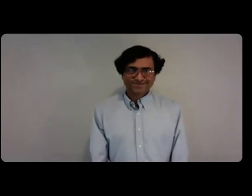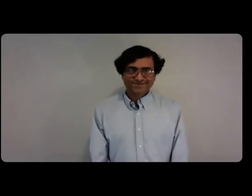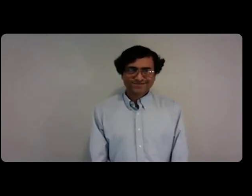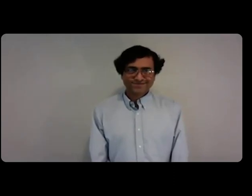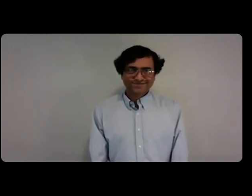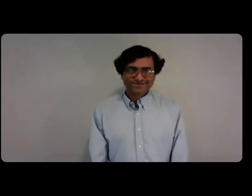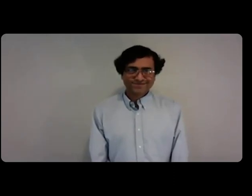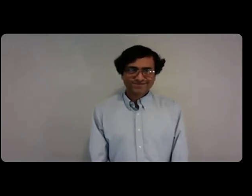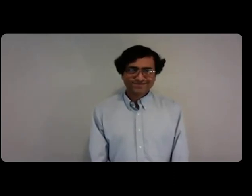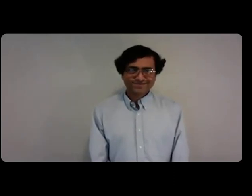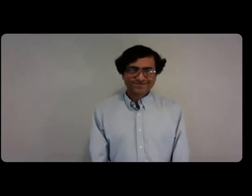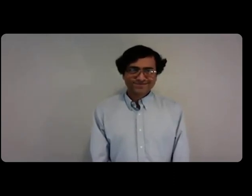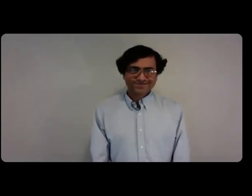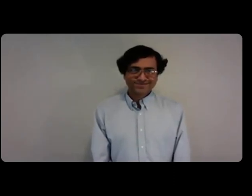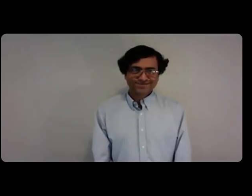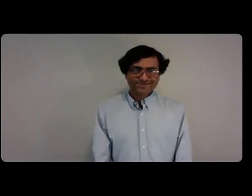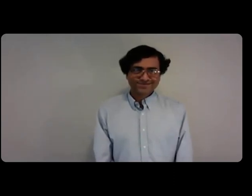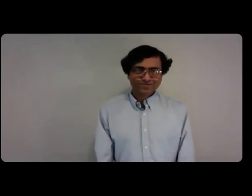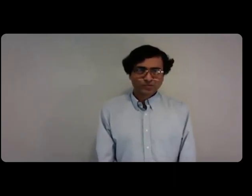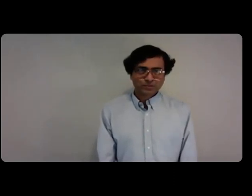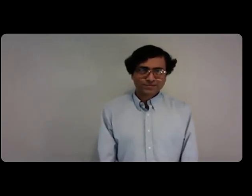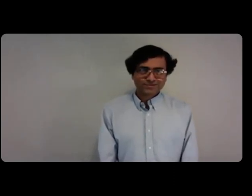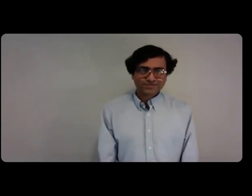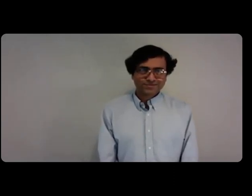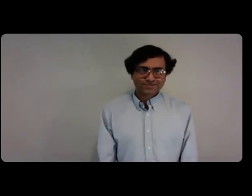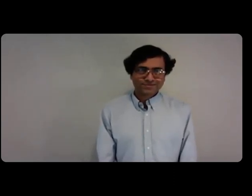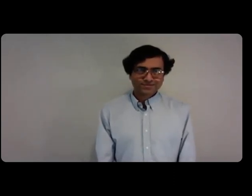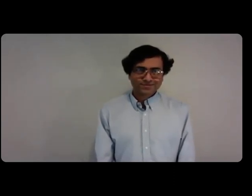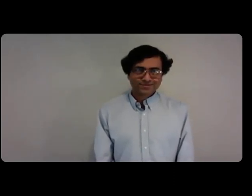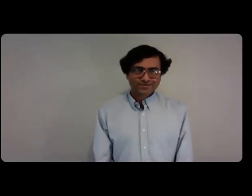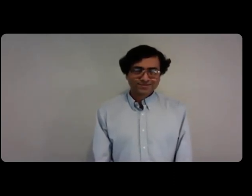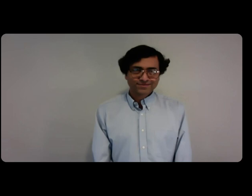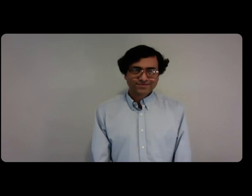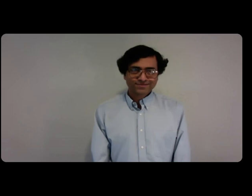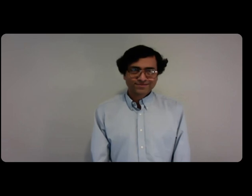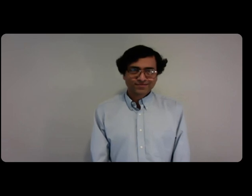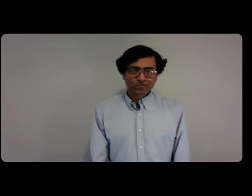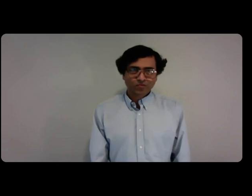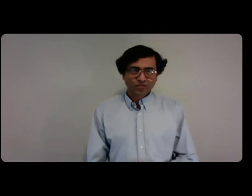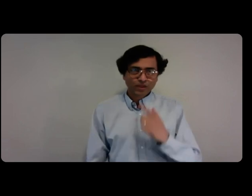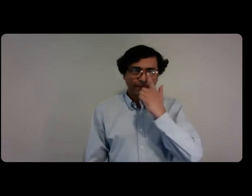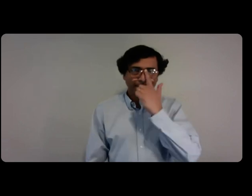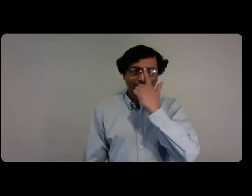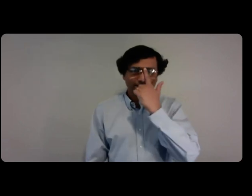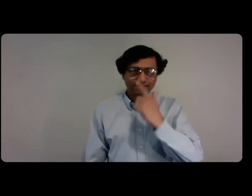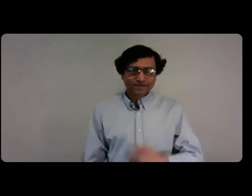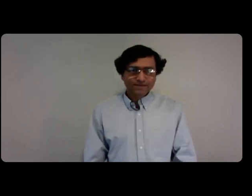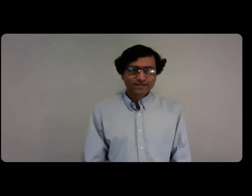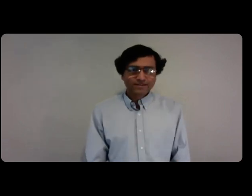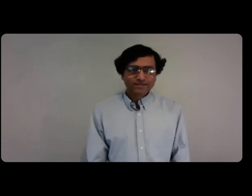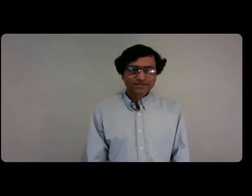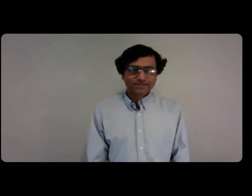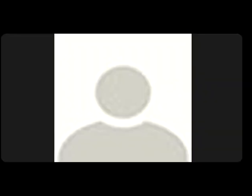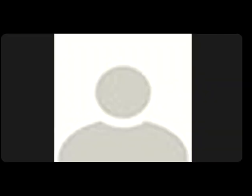to take your questions at that time. Thank you so much, Raja. We very much appreciated your presentation.